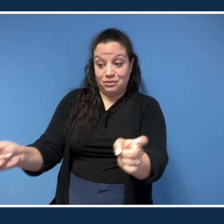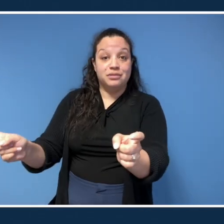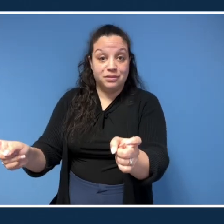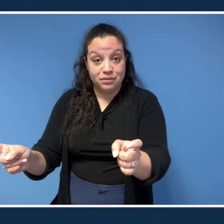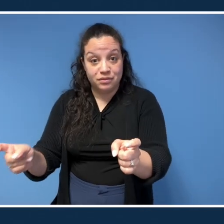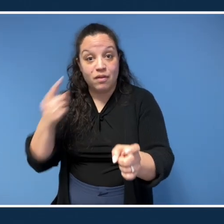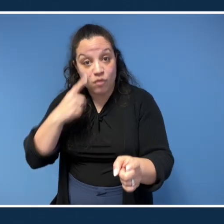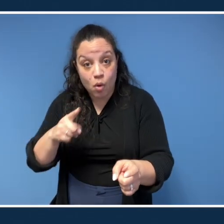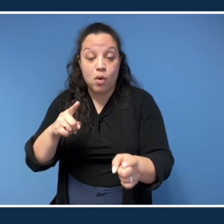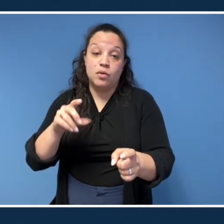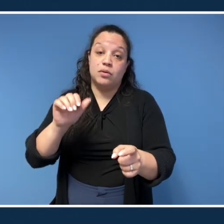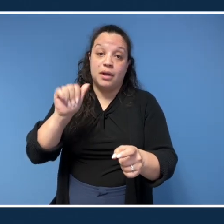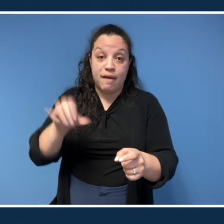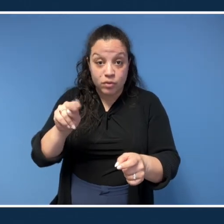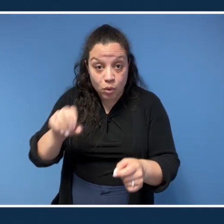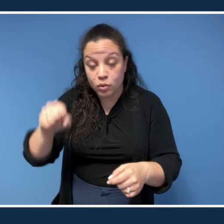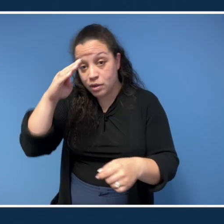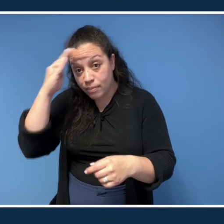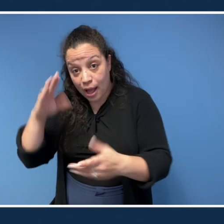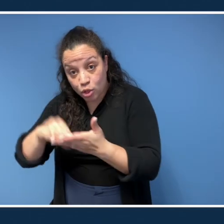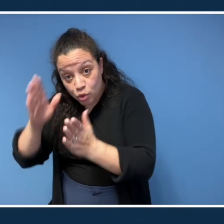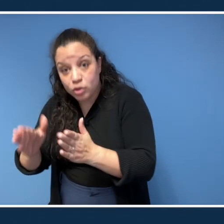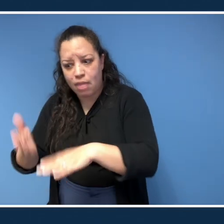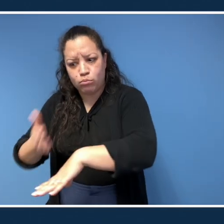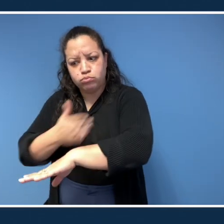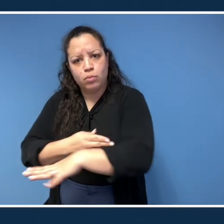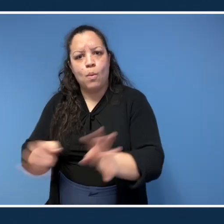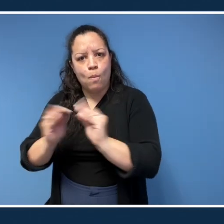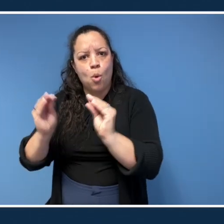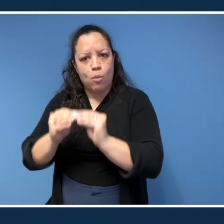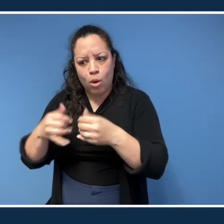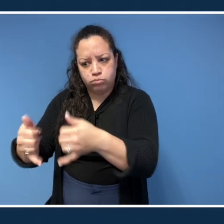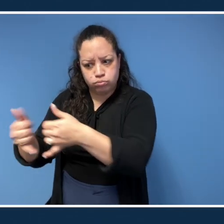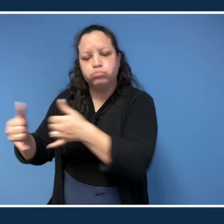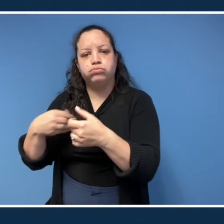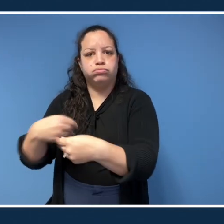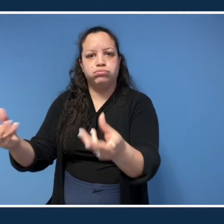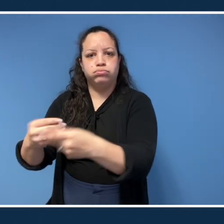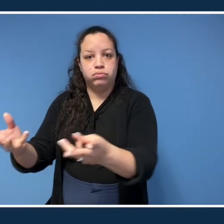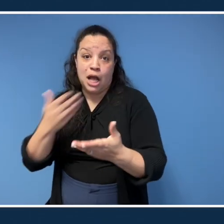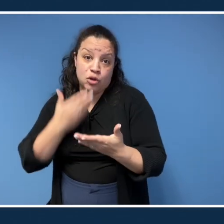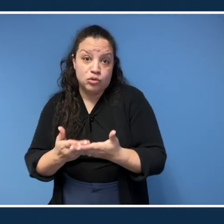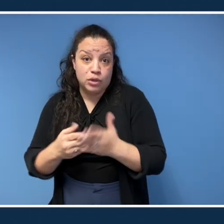And since my time at being at the college here, I've seen that increase. And I think that's a tangible example of reparations in that sense.